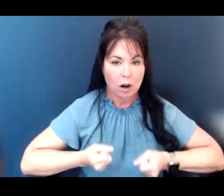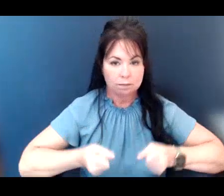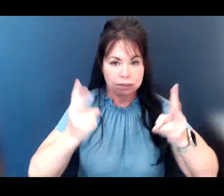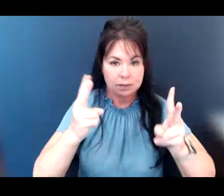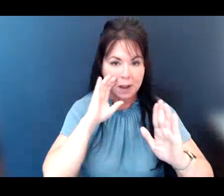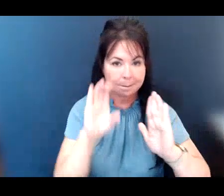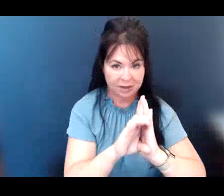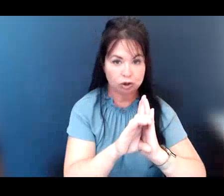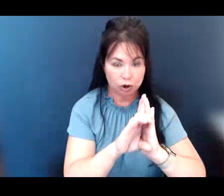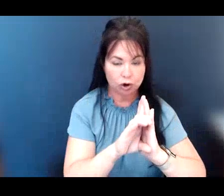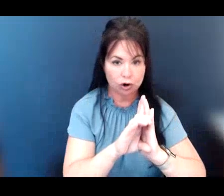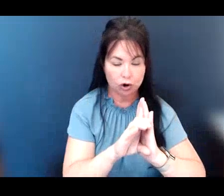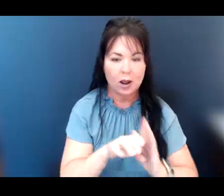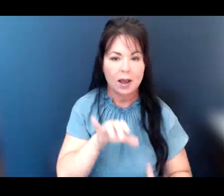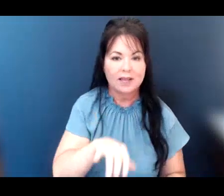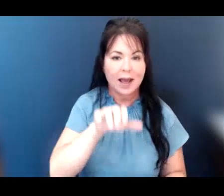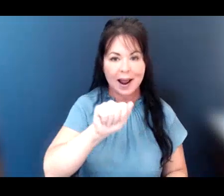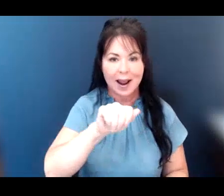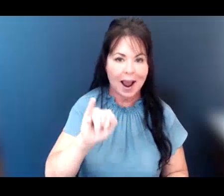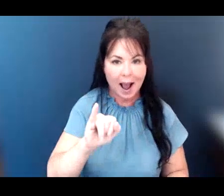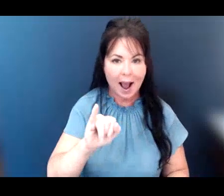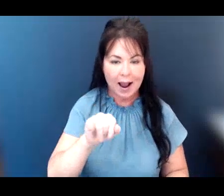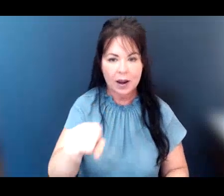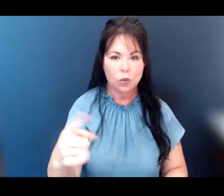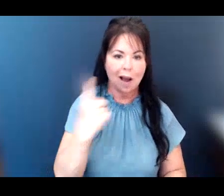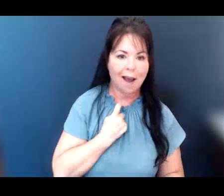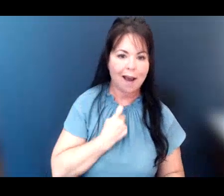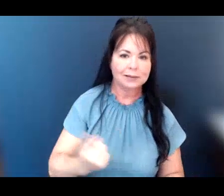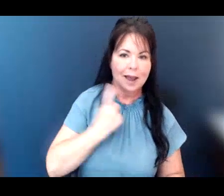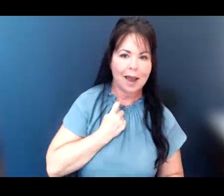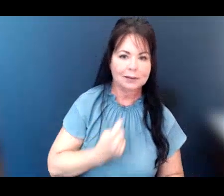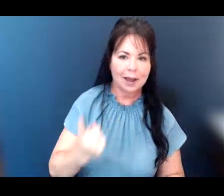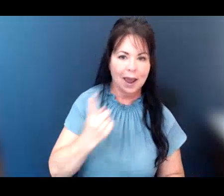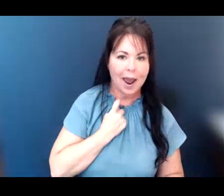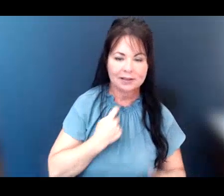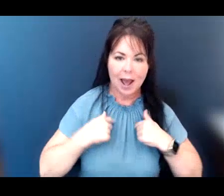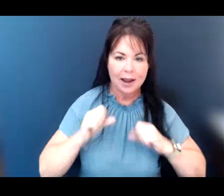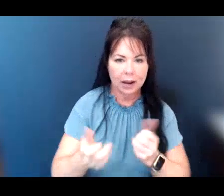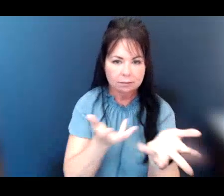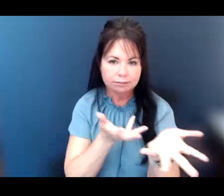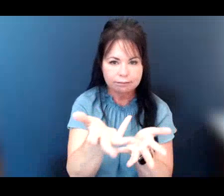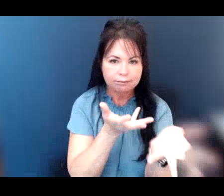them to ask questions or interact with it about details of that picture. So if they need help-- like, hey,